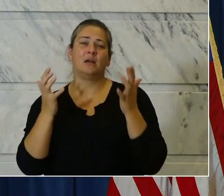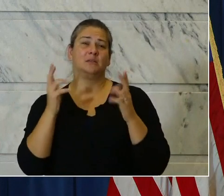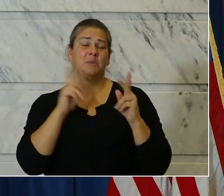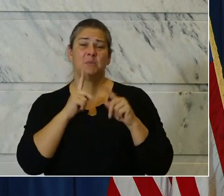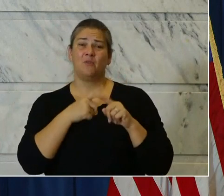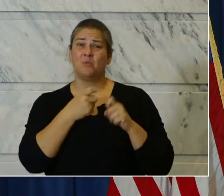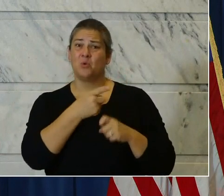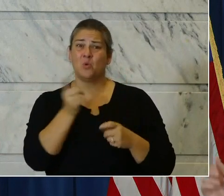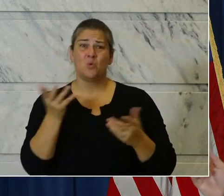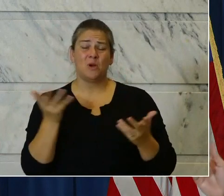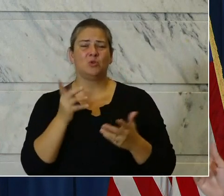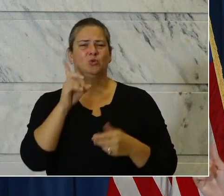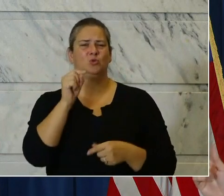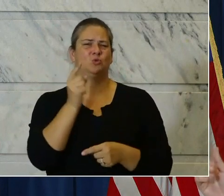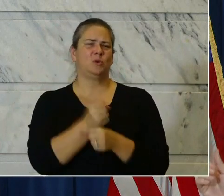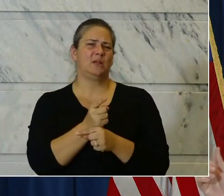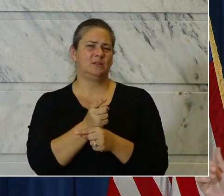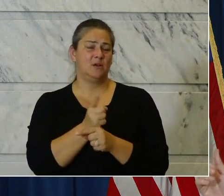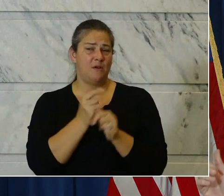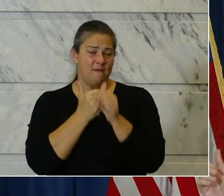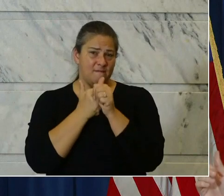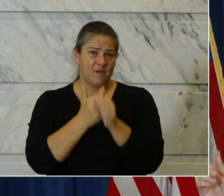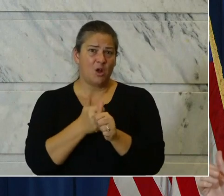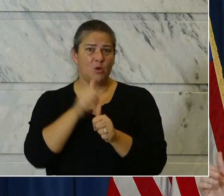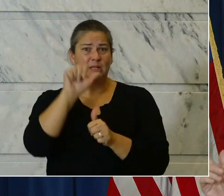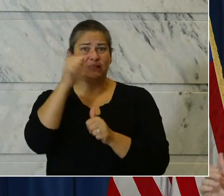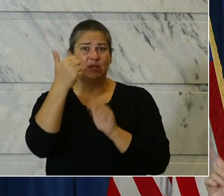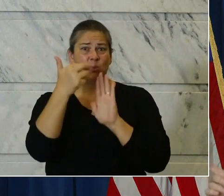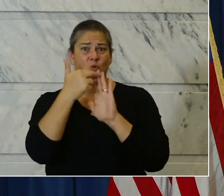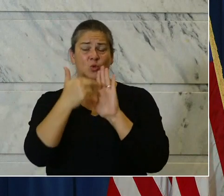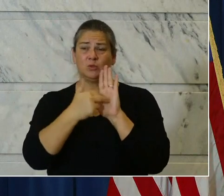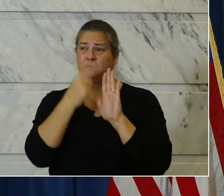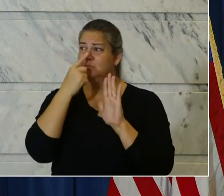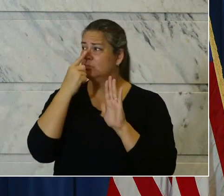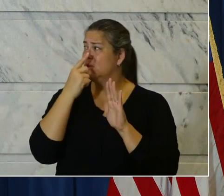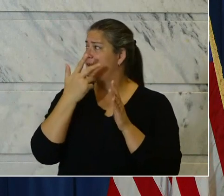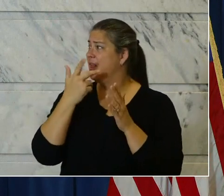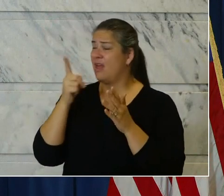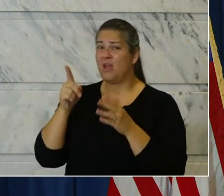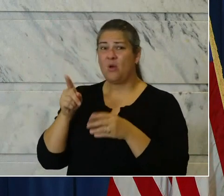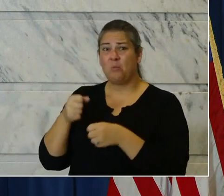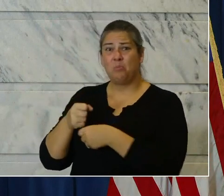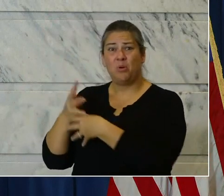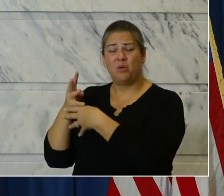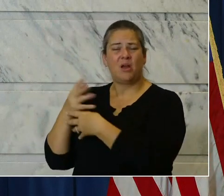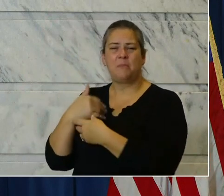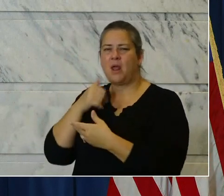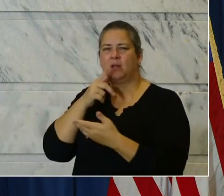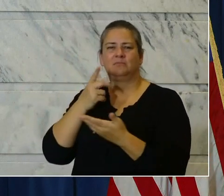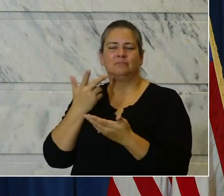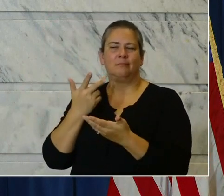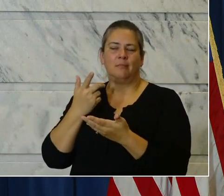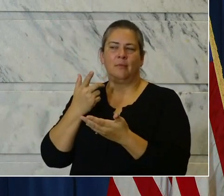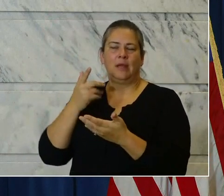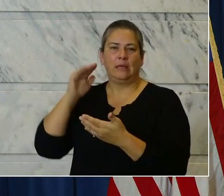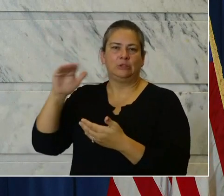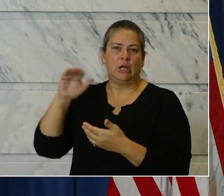LOT FOR PEOPLE TO DO THE RIGHT THING TO FOLLOW THOSE TOP TEN RULES IF YOU CAN PUT HIM UP BUT